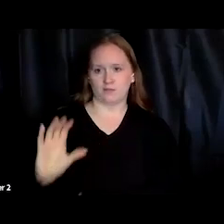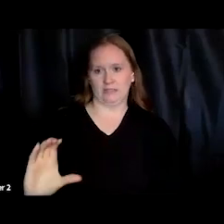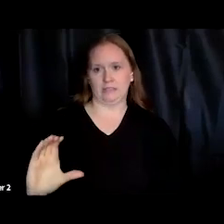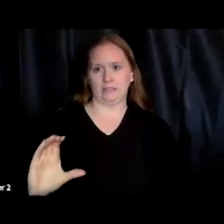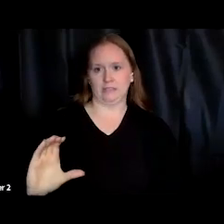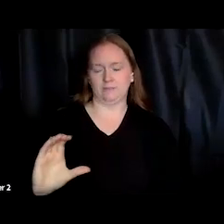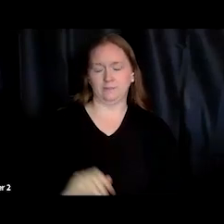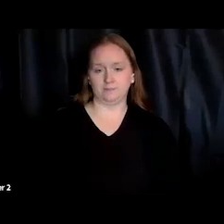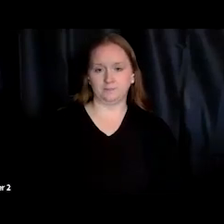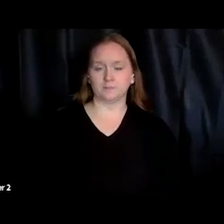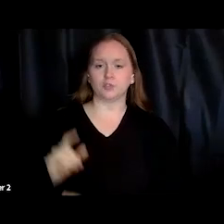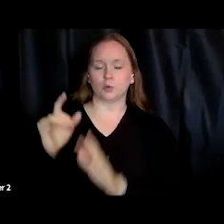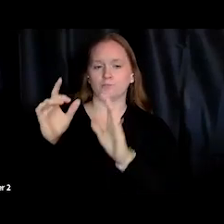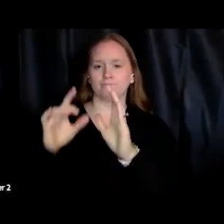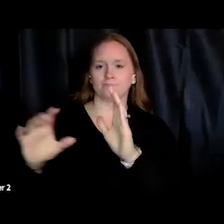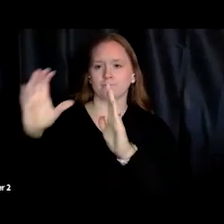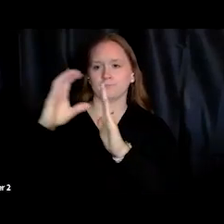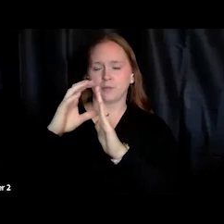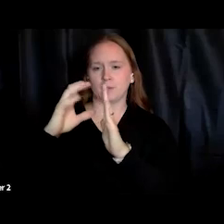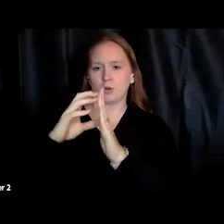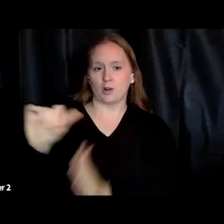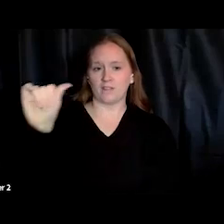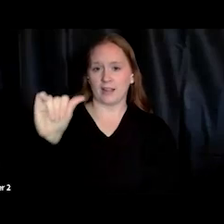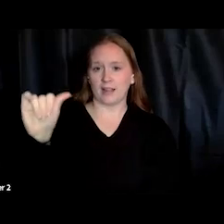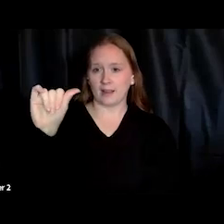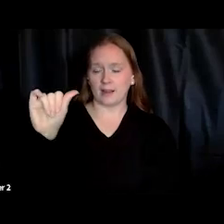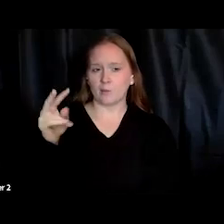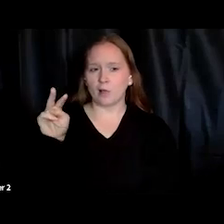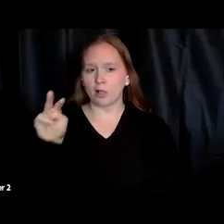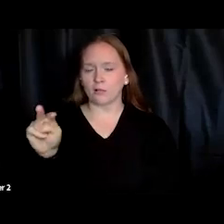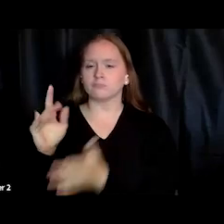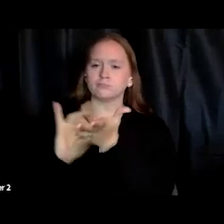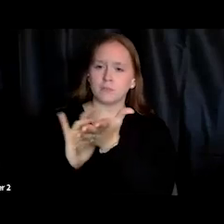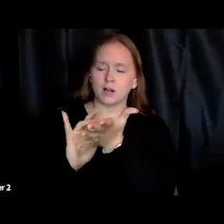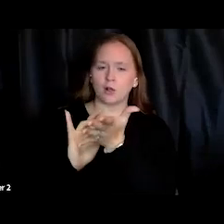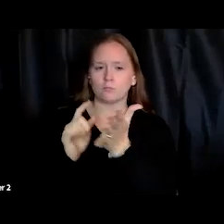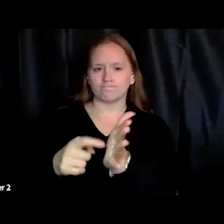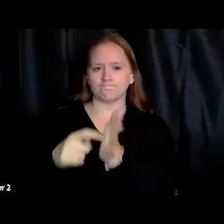Paragraph A looks at the medical criteria that must be present in the medical evidence.